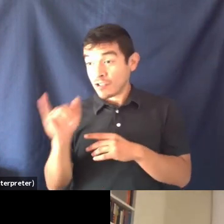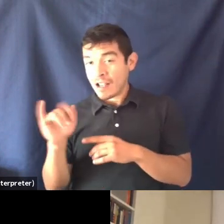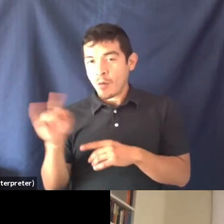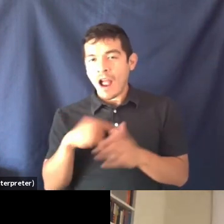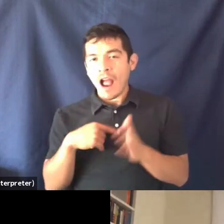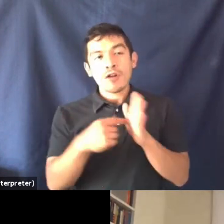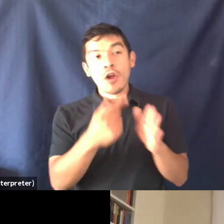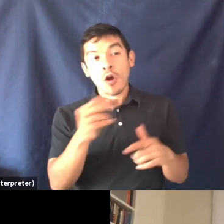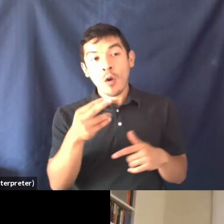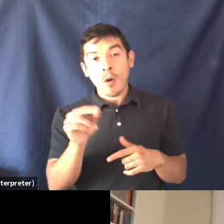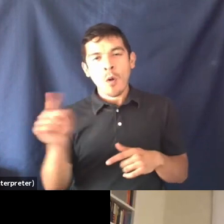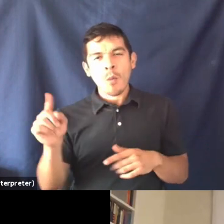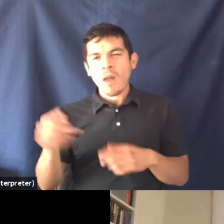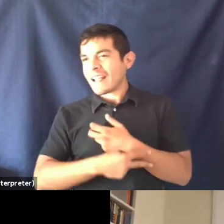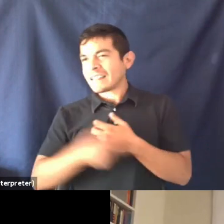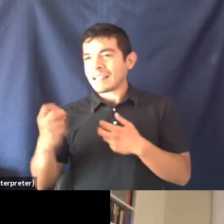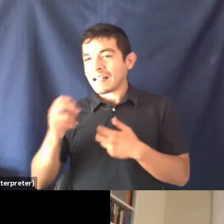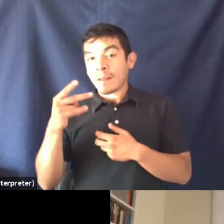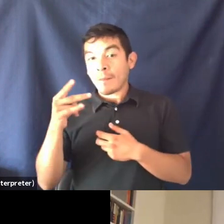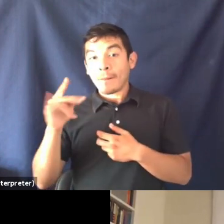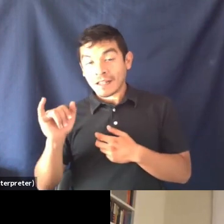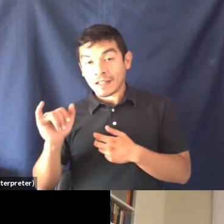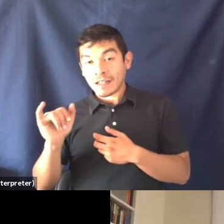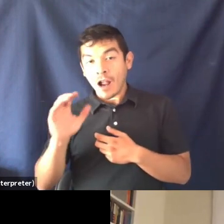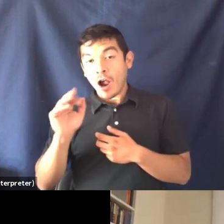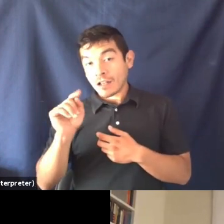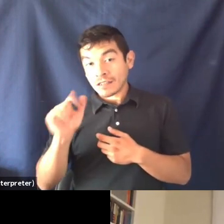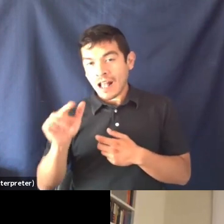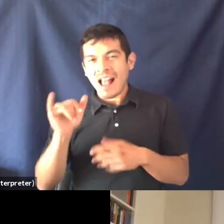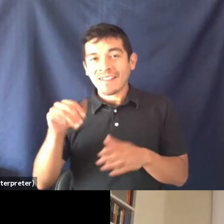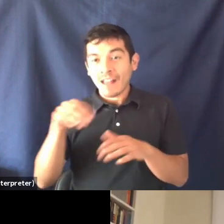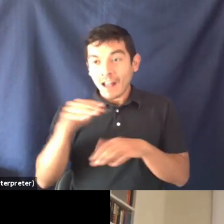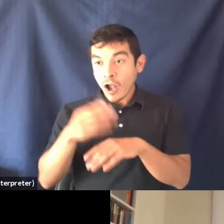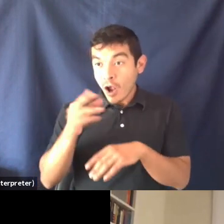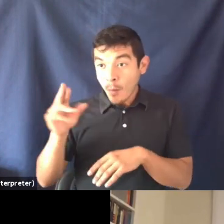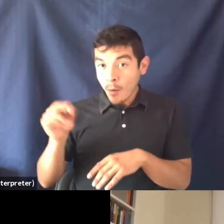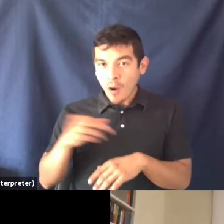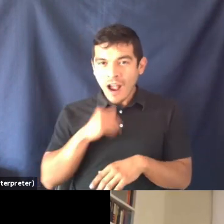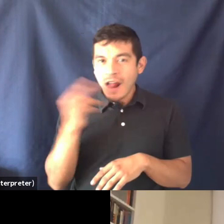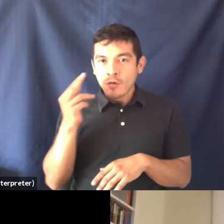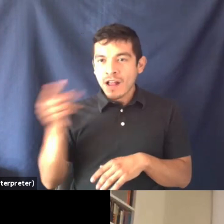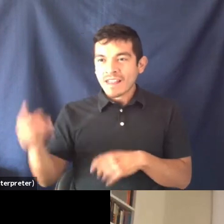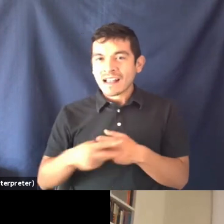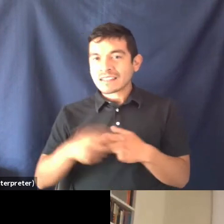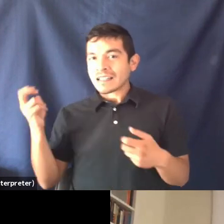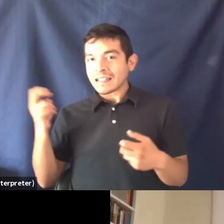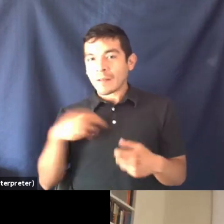the puppy cartel. - Oh yes. And that's 'cause I didn't realize they were stealing because I don't understand their language